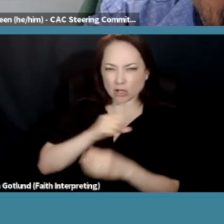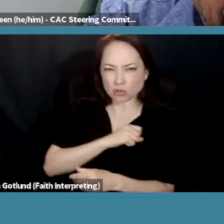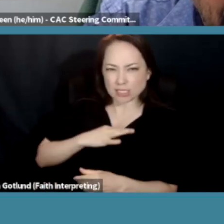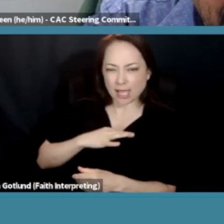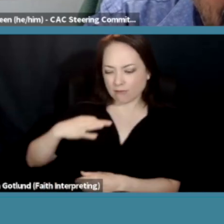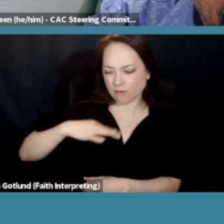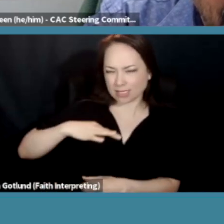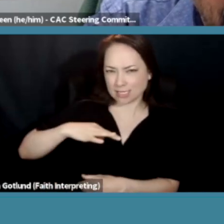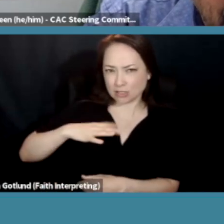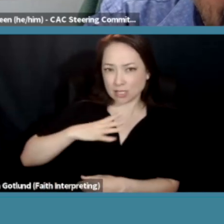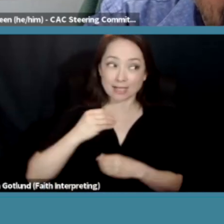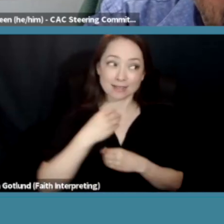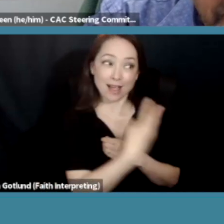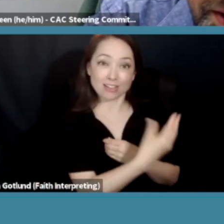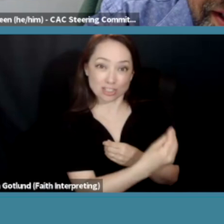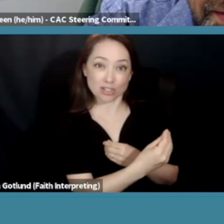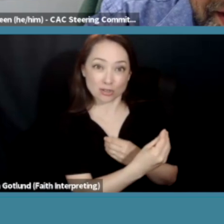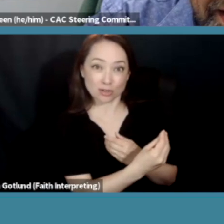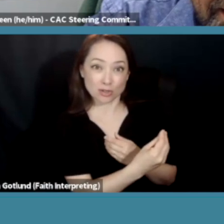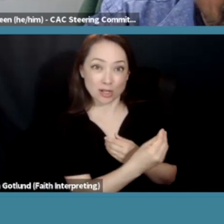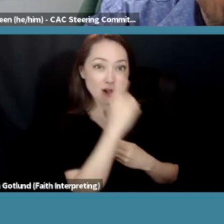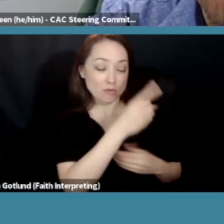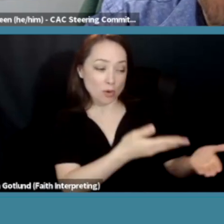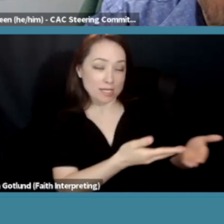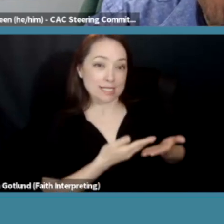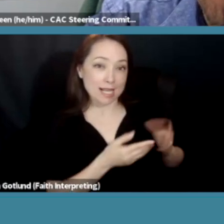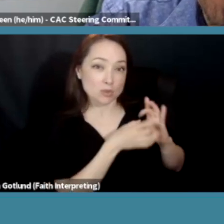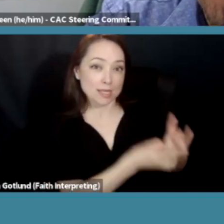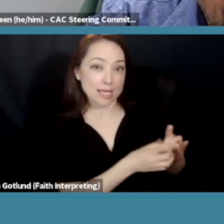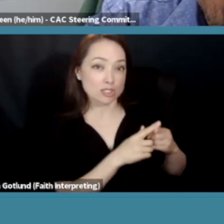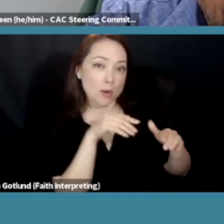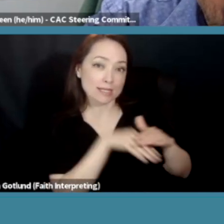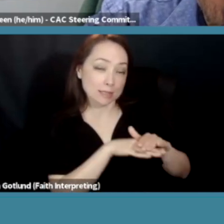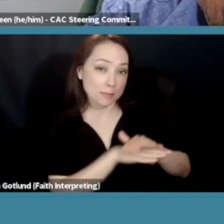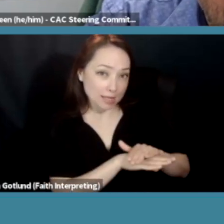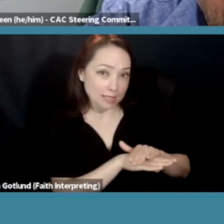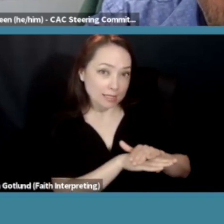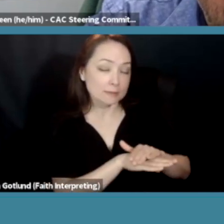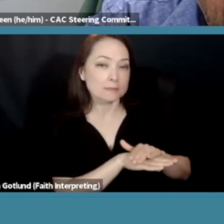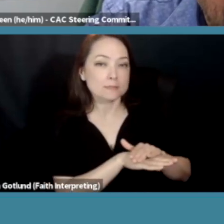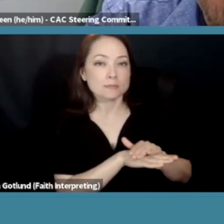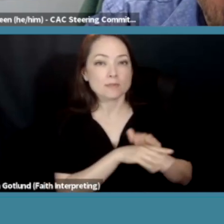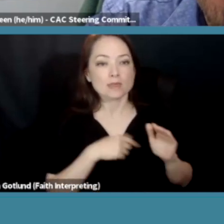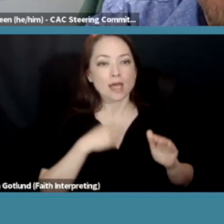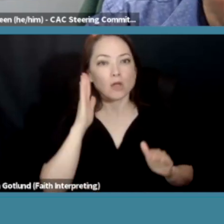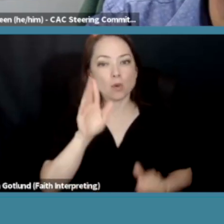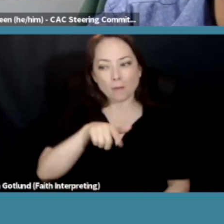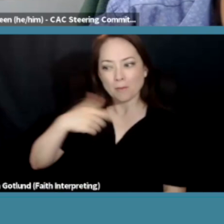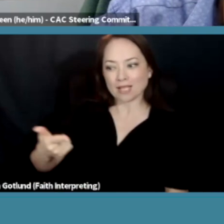but a lot of external for guests related to accessibility. I will pass it off to Josh.